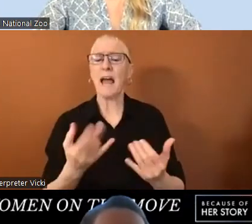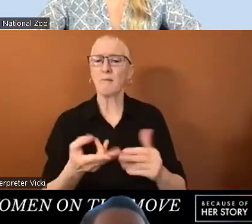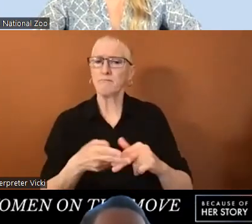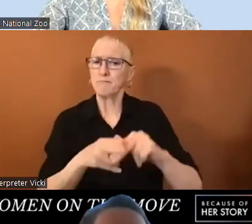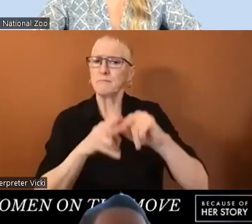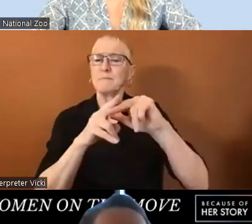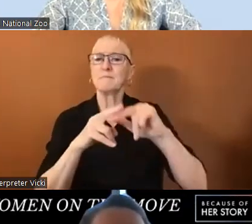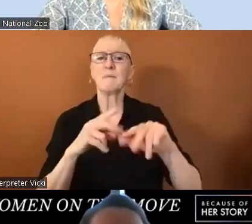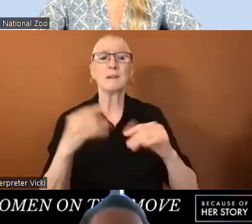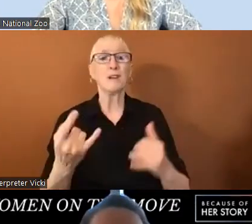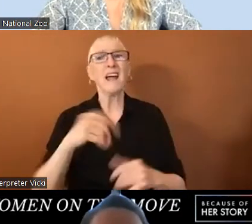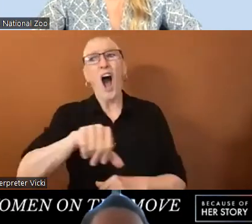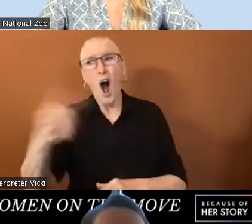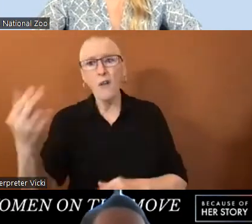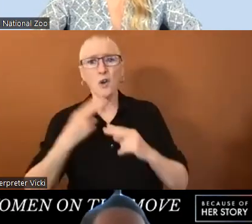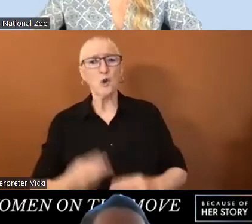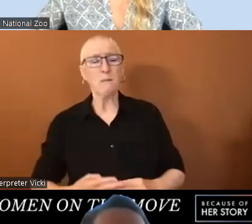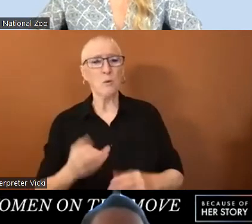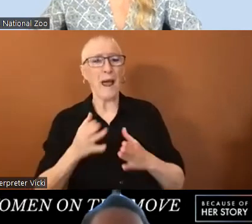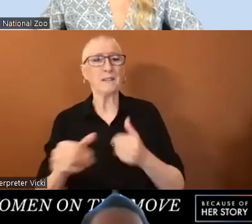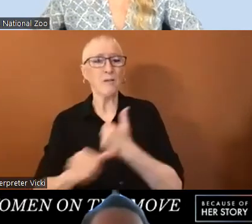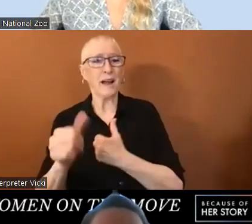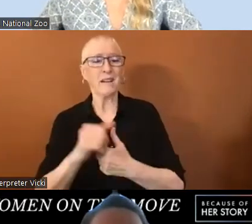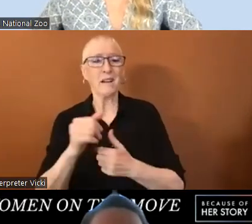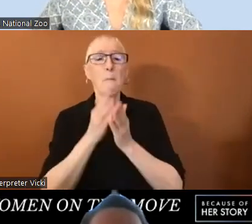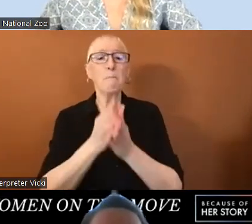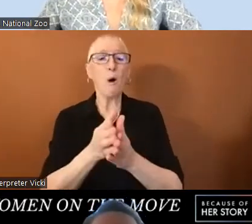other human related threats - boat strikes and entanglement and fishing gear are leading